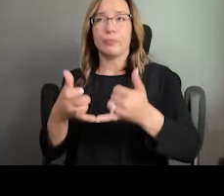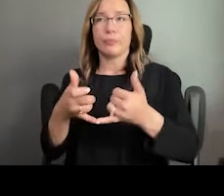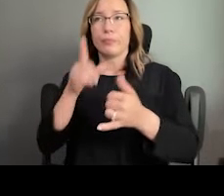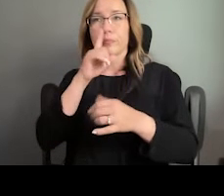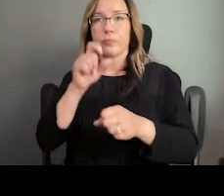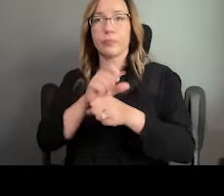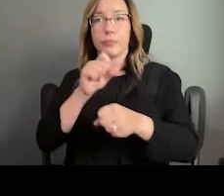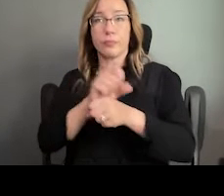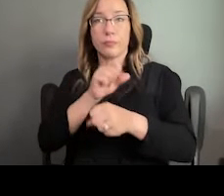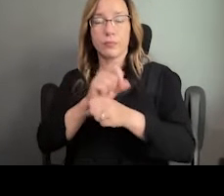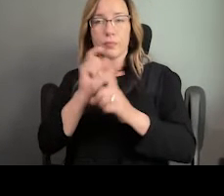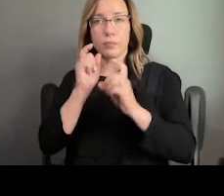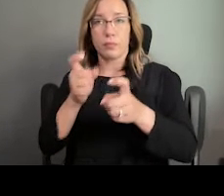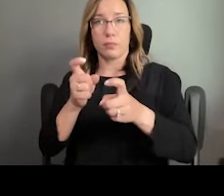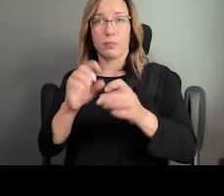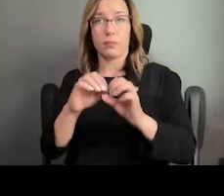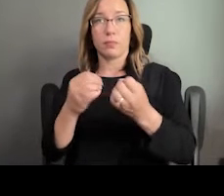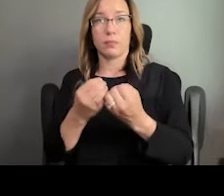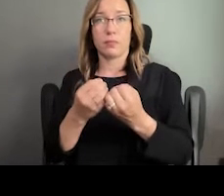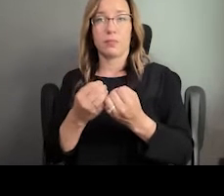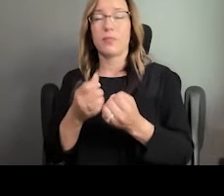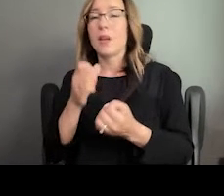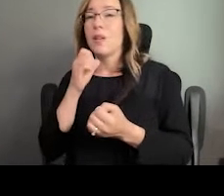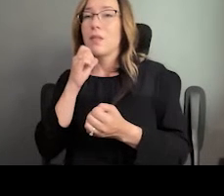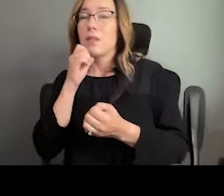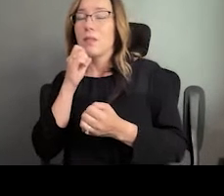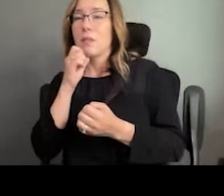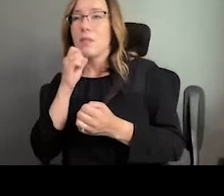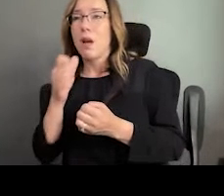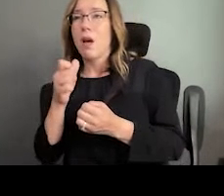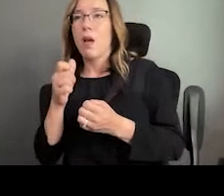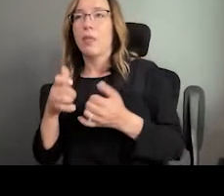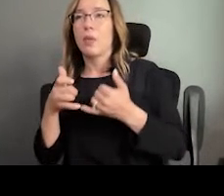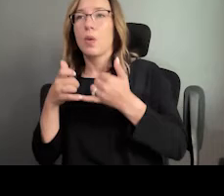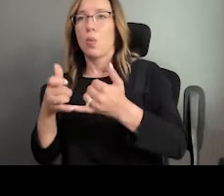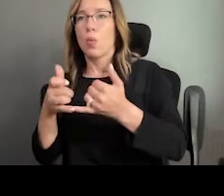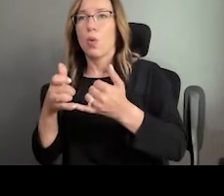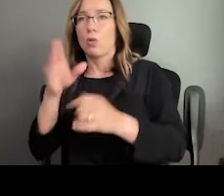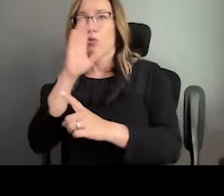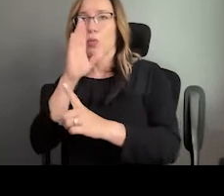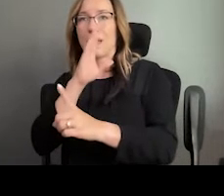an organization and not those awards that are made directly to the individual.